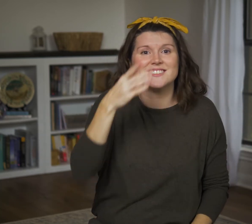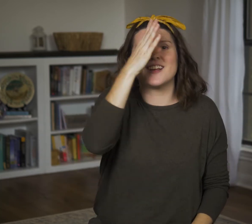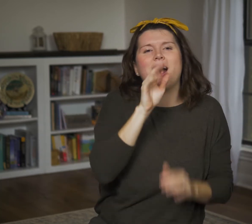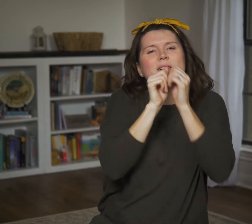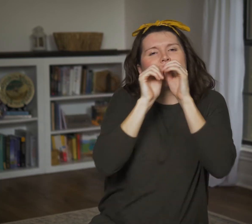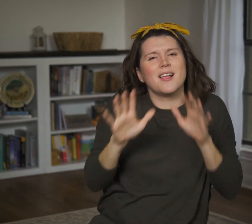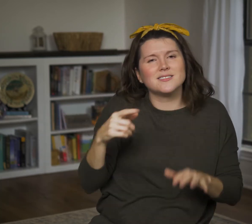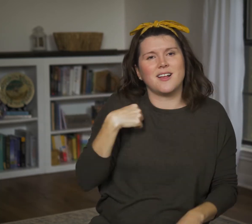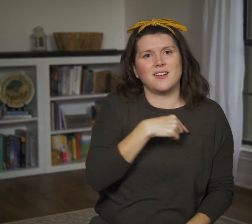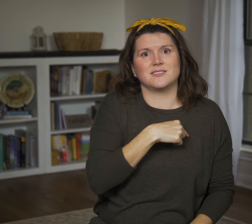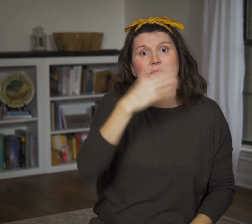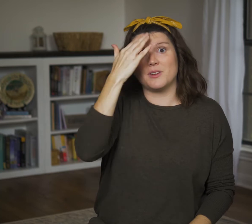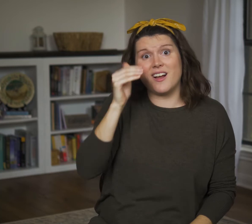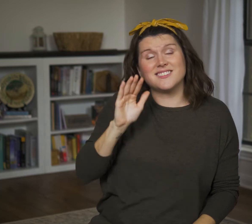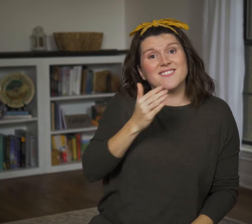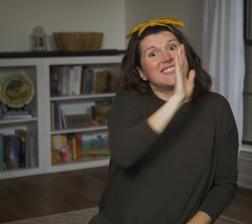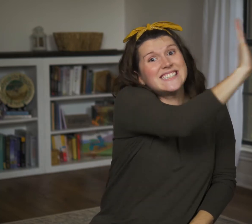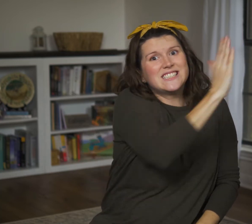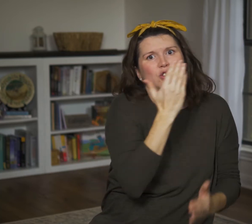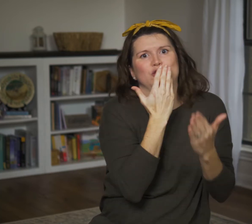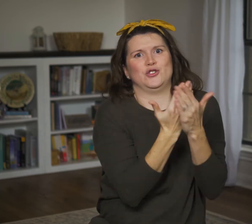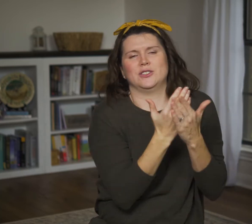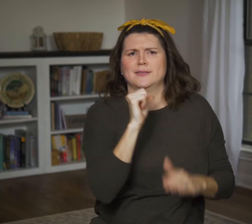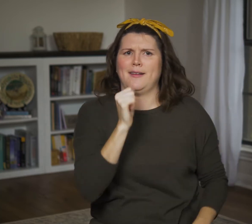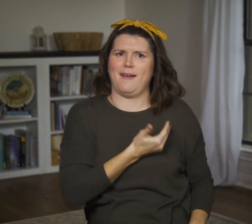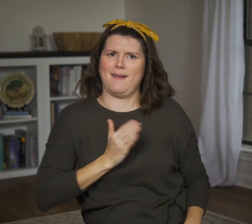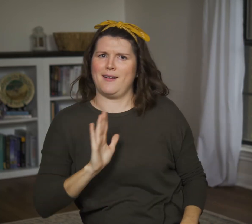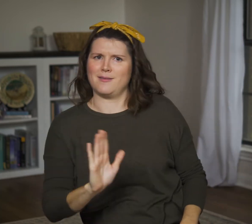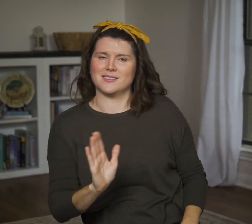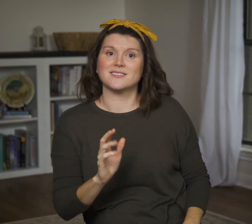God blesses us because of His goodness, not ours.